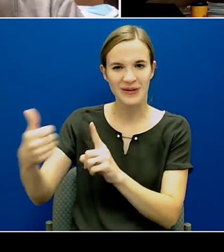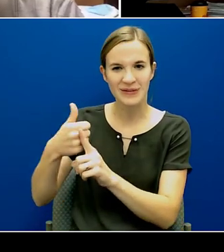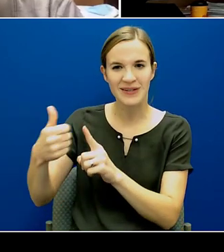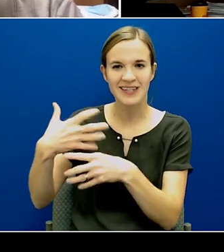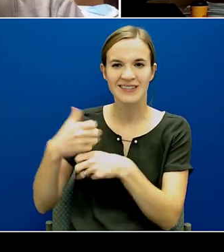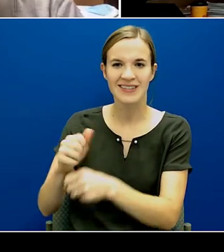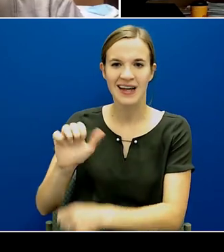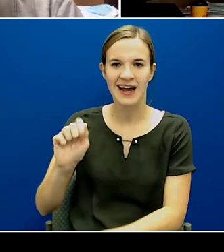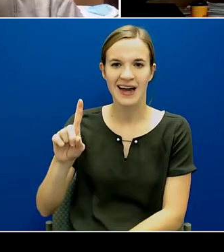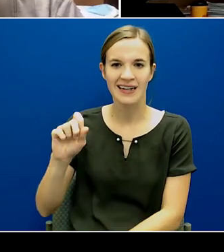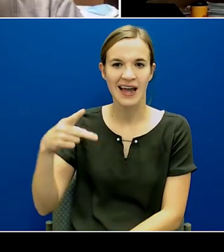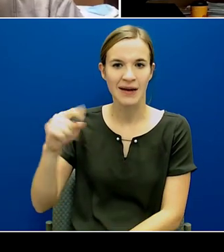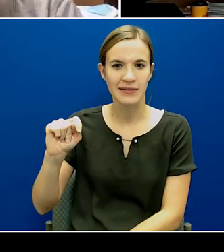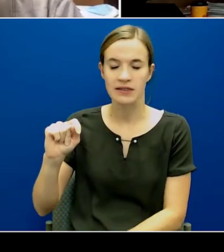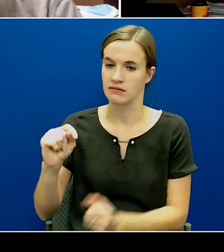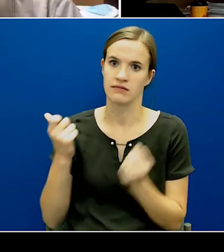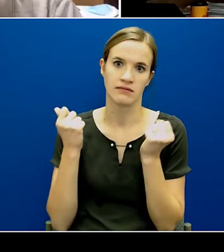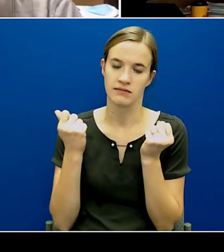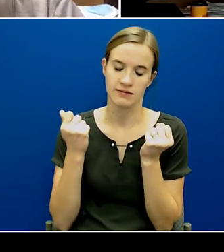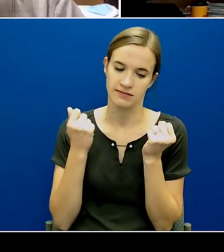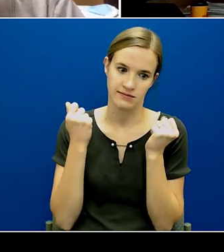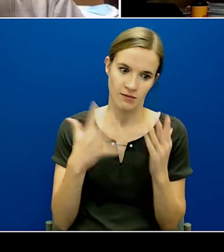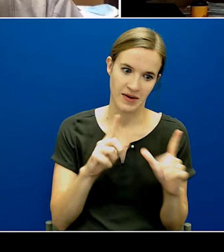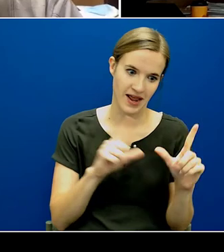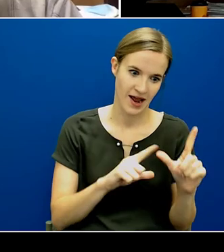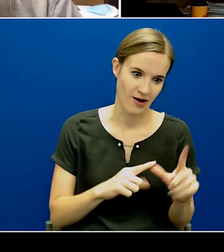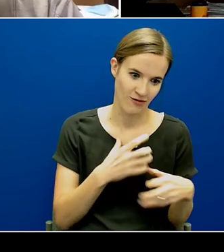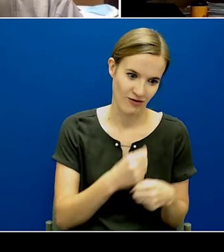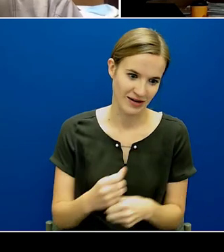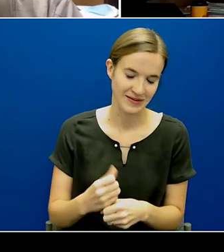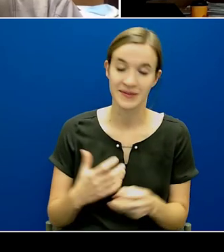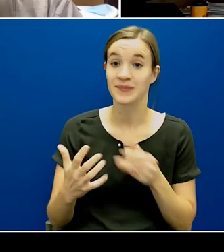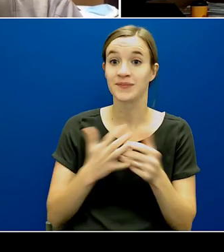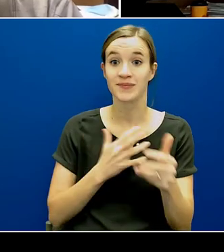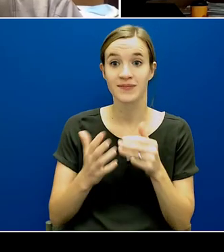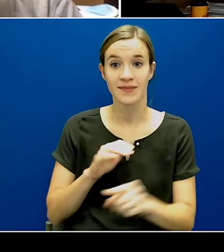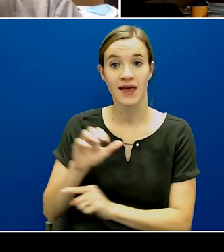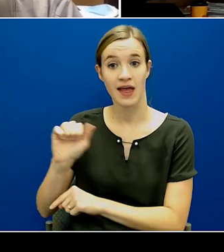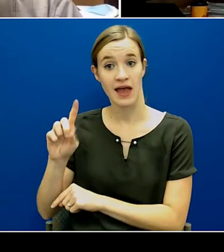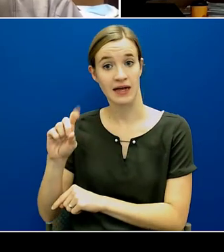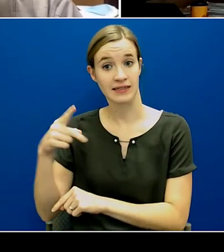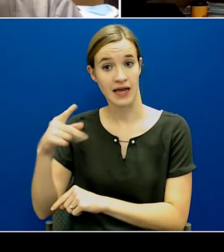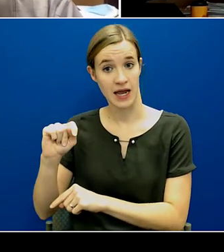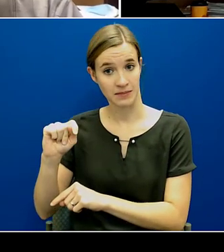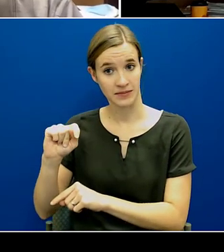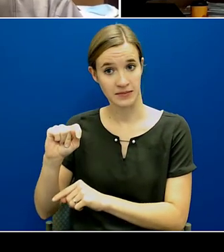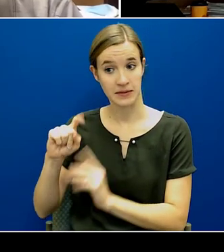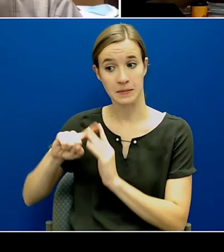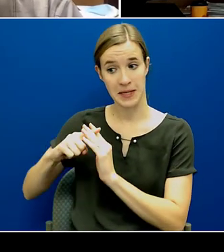anyway, they've changed over time. But early on, they're noted for having the gang of 19,